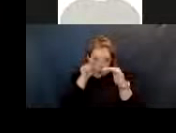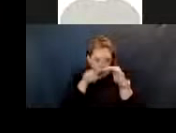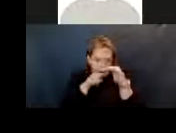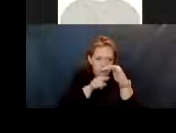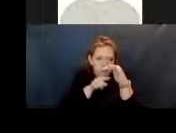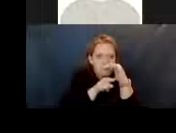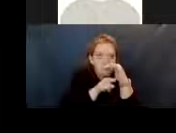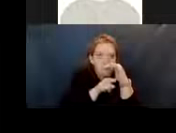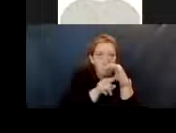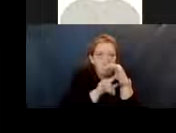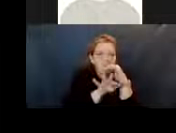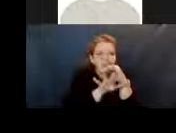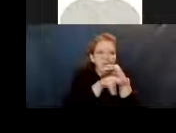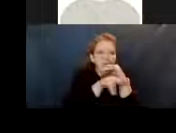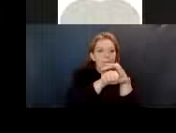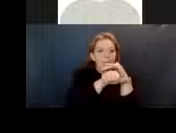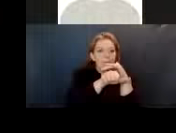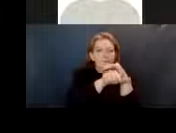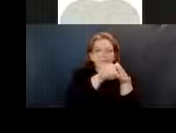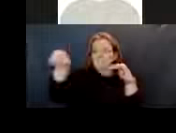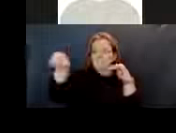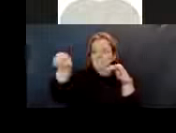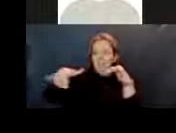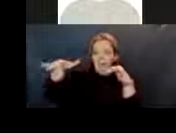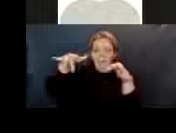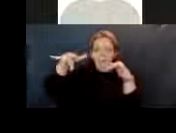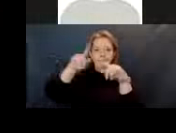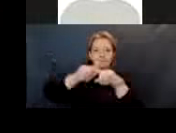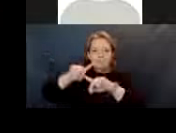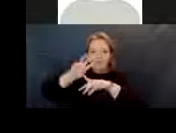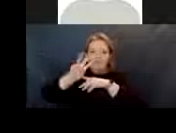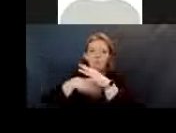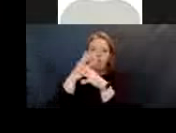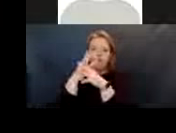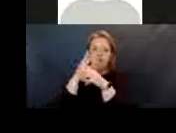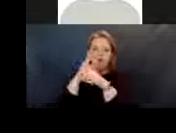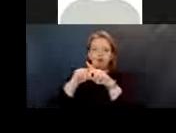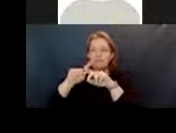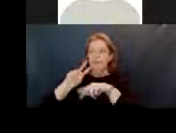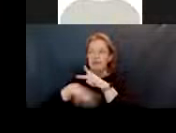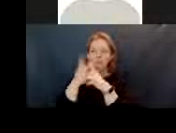going into a different place, a different world, and it feels like that when I think